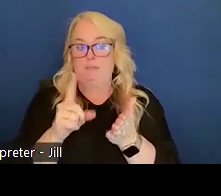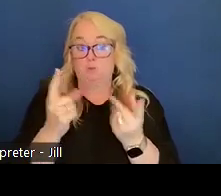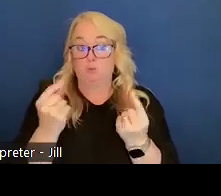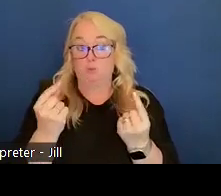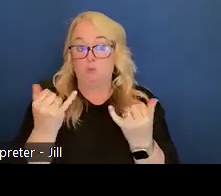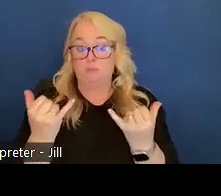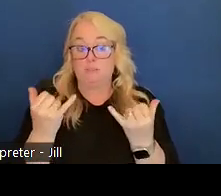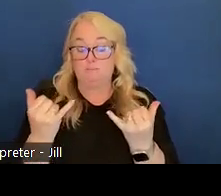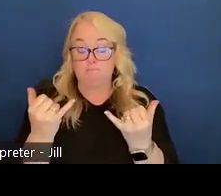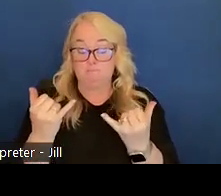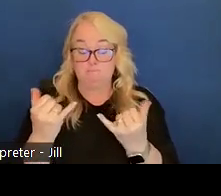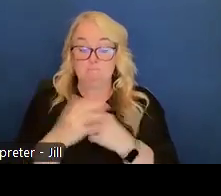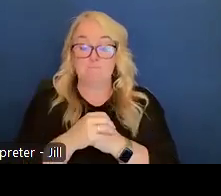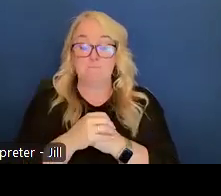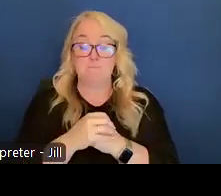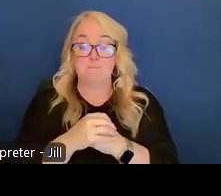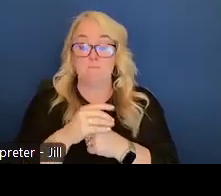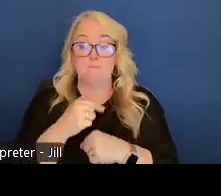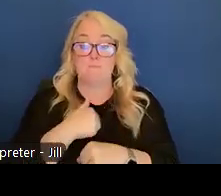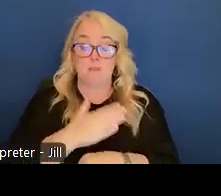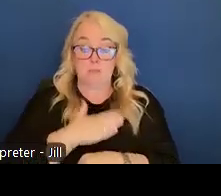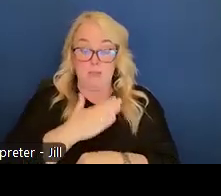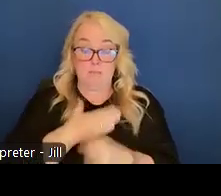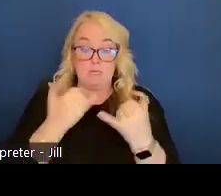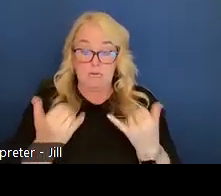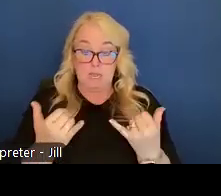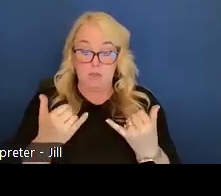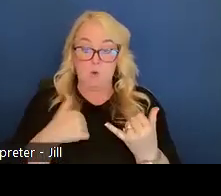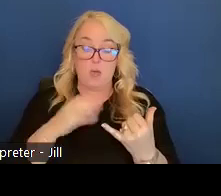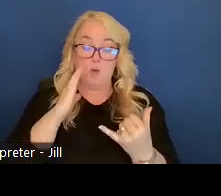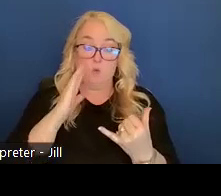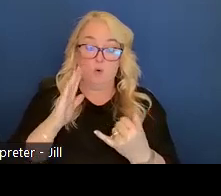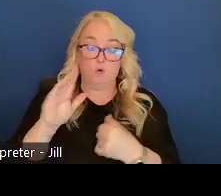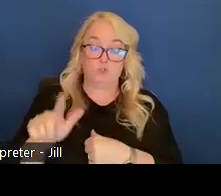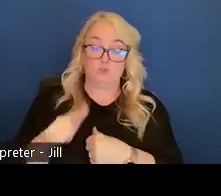webinar. It is my pleasure now, to turn it over to Jennifer